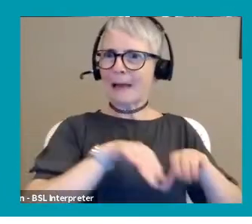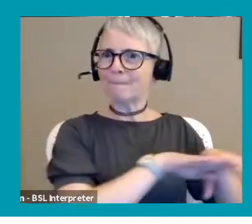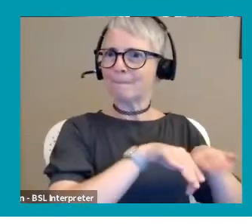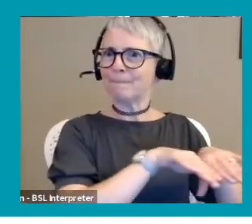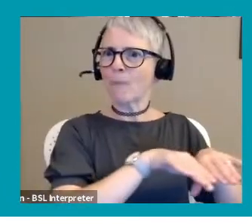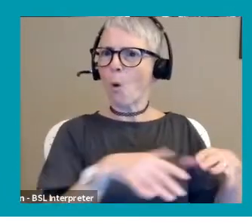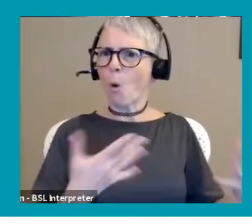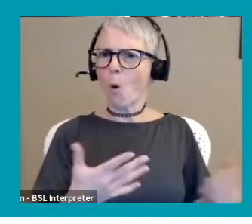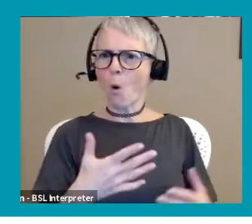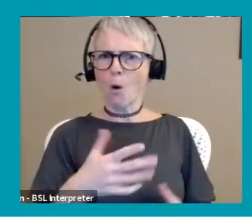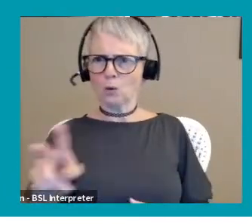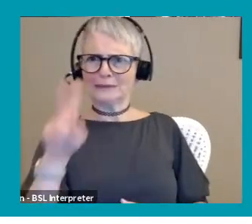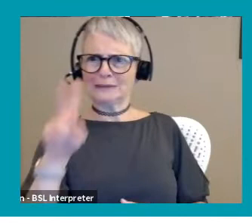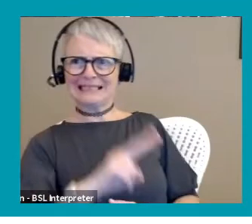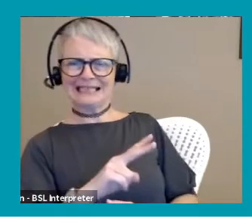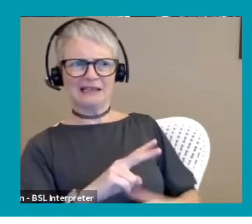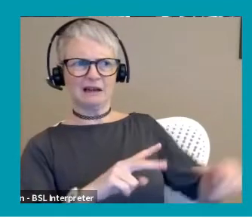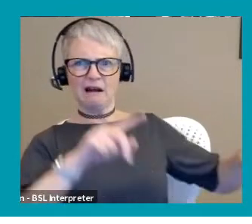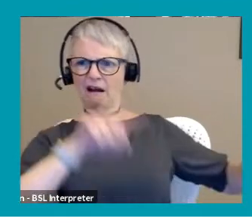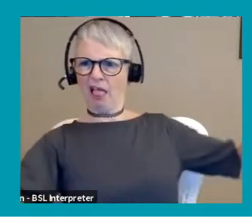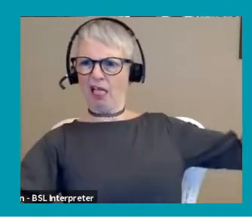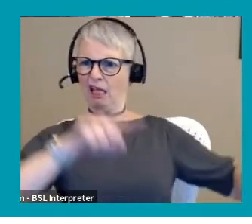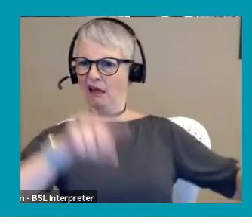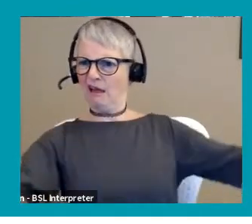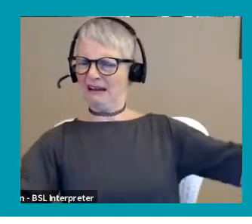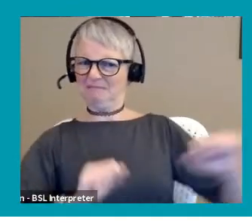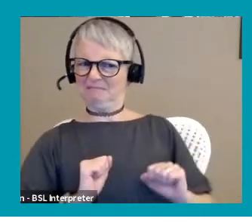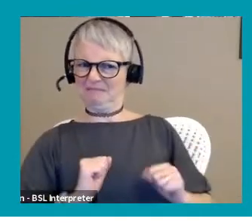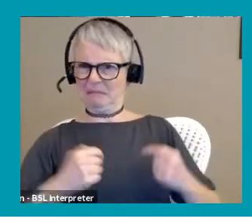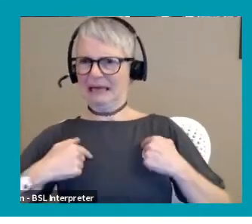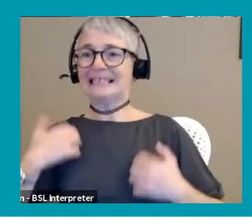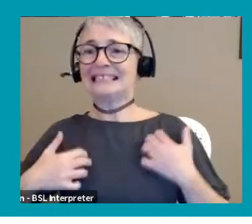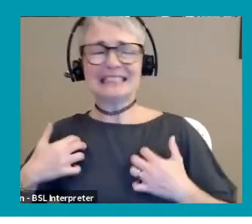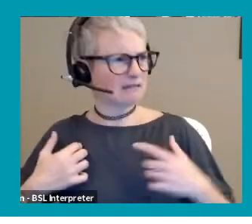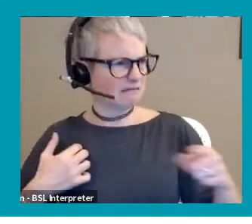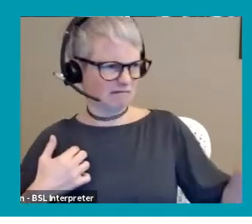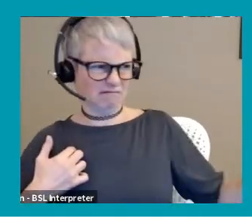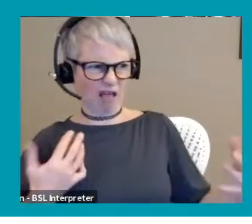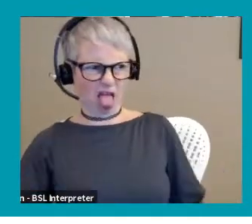I want you to share the top three core values.